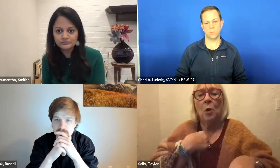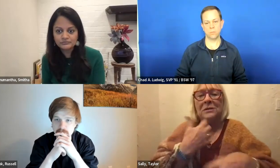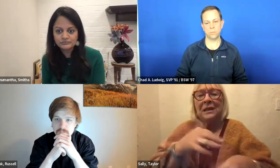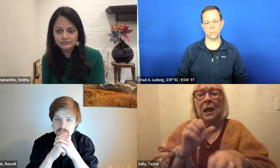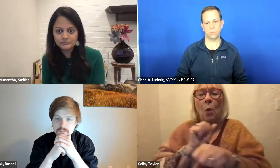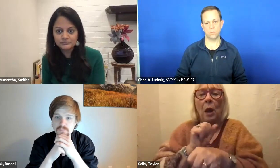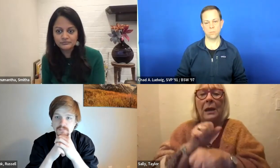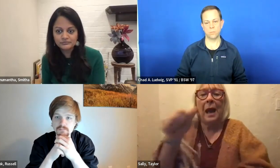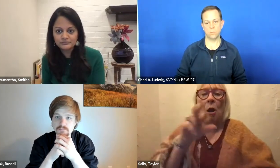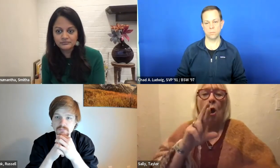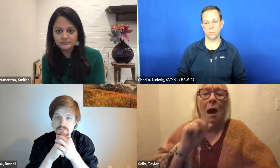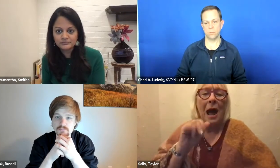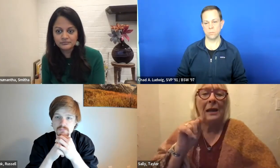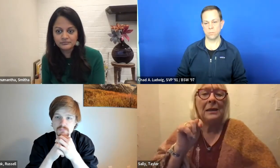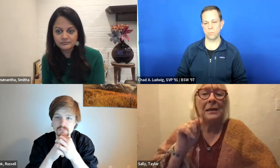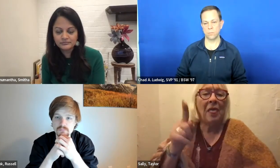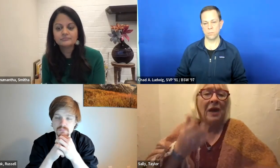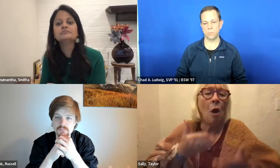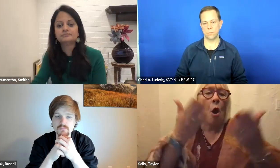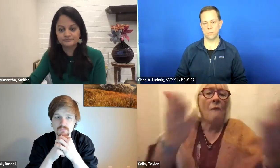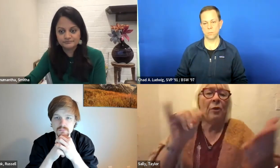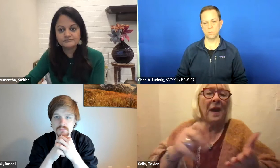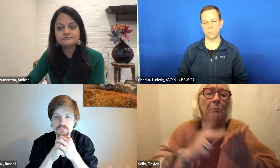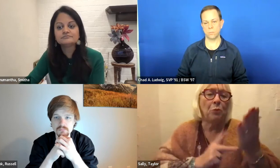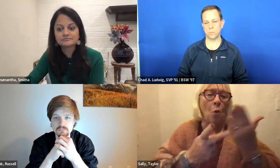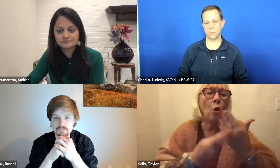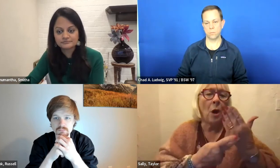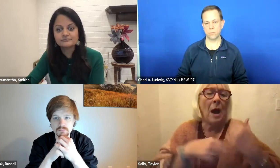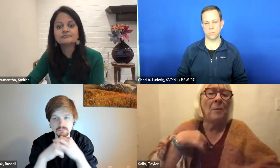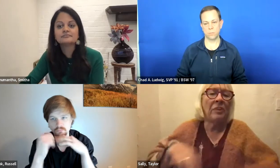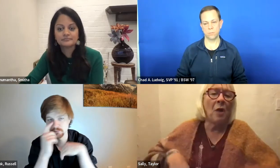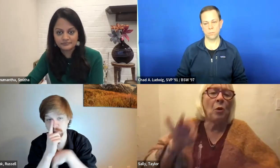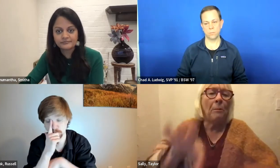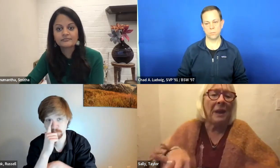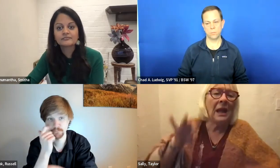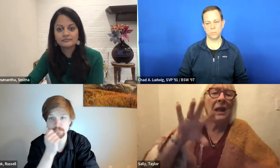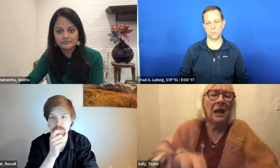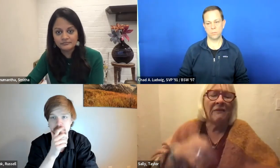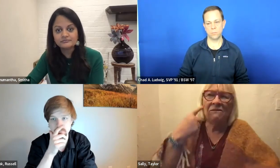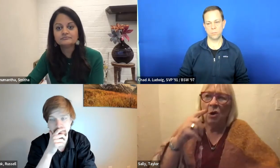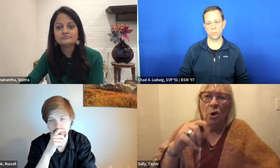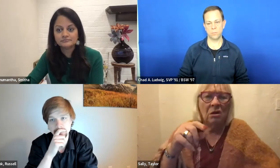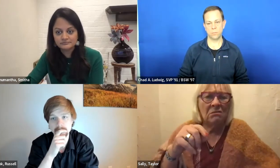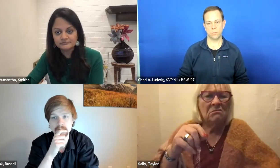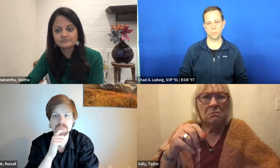That happened while I was still working at RIT. They offered that program, so we paid into that,